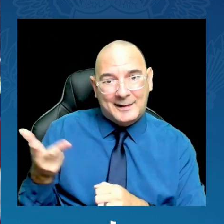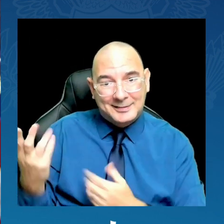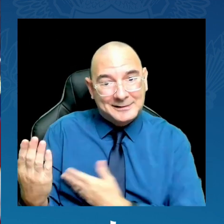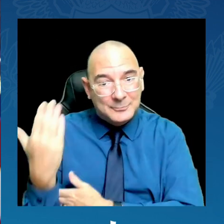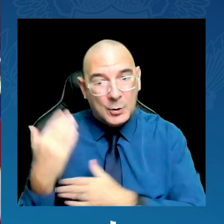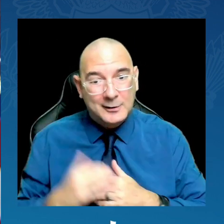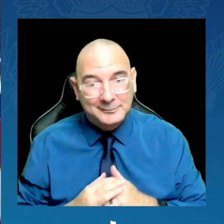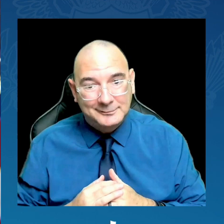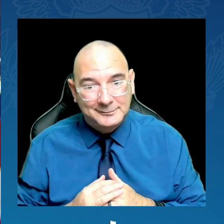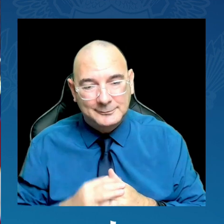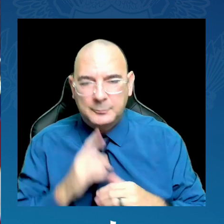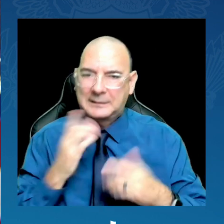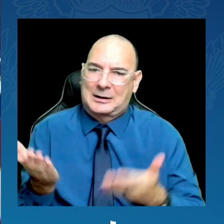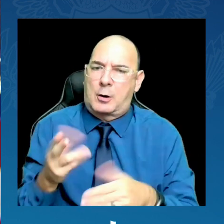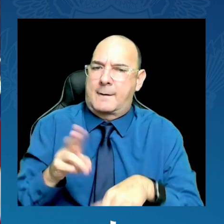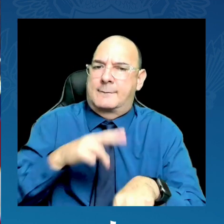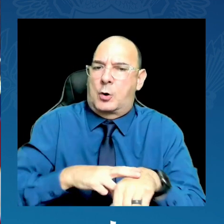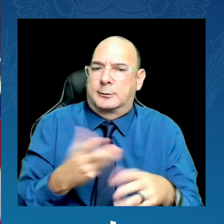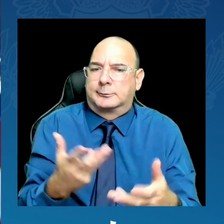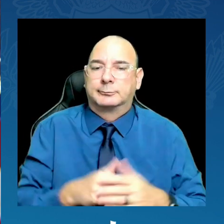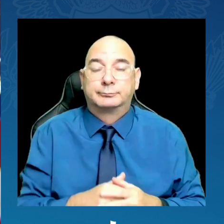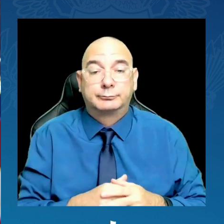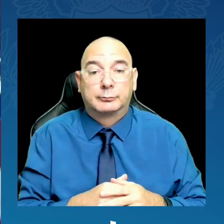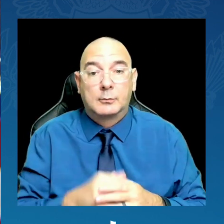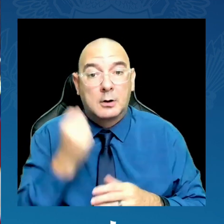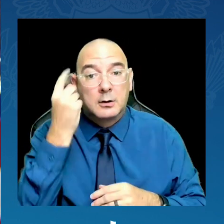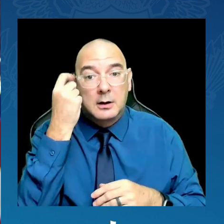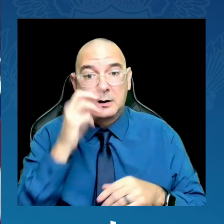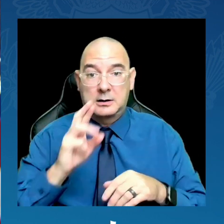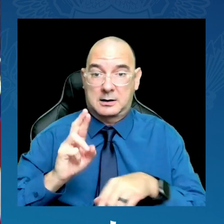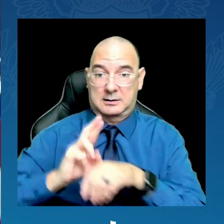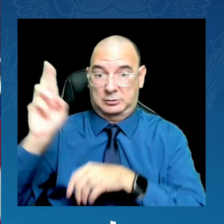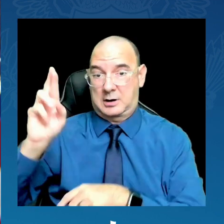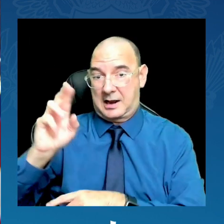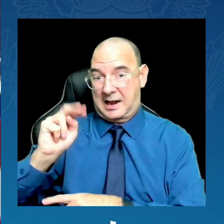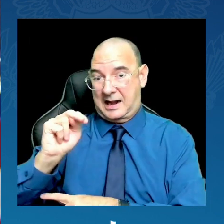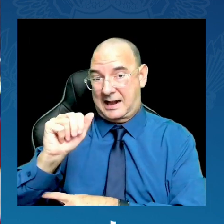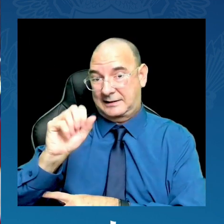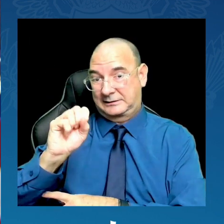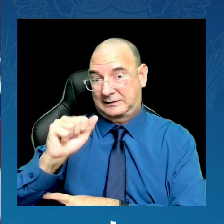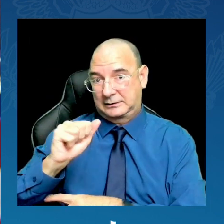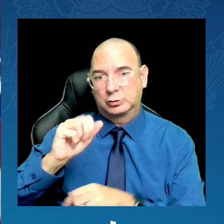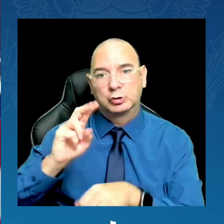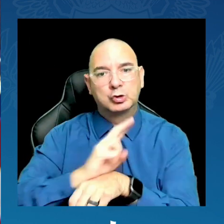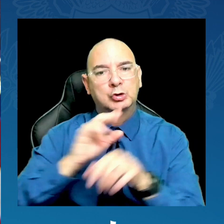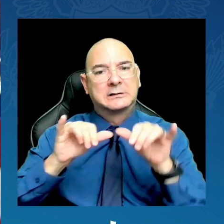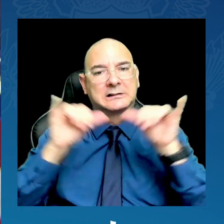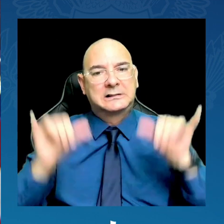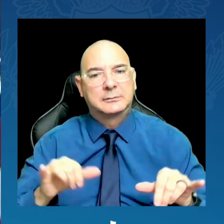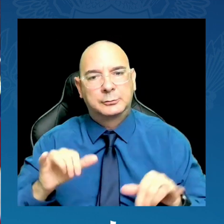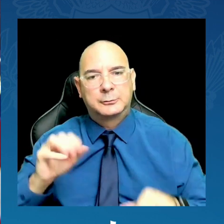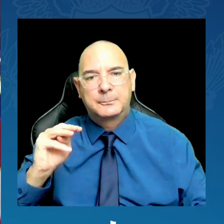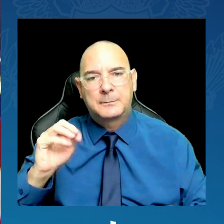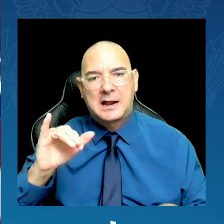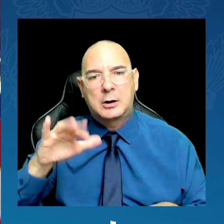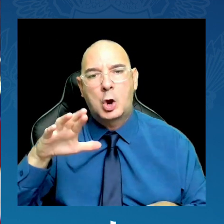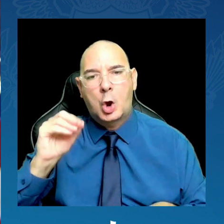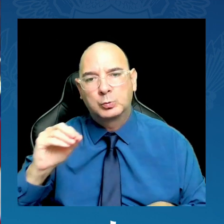NASA has used the station's unique microgravity environment to develop new treatments for cancer